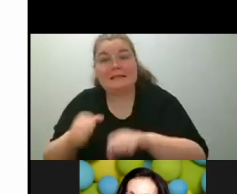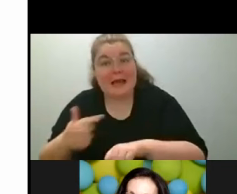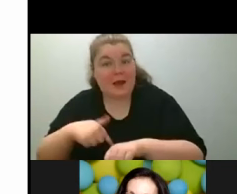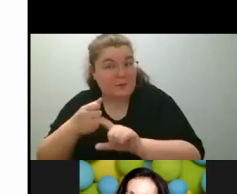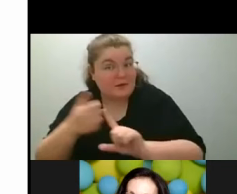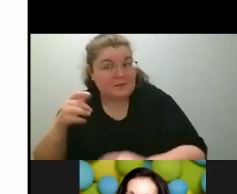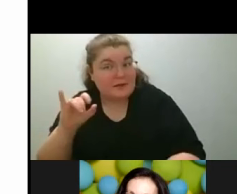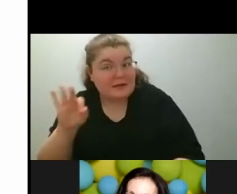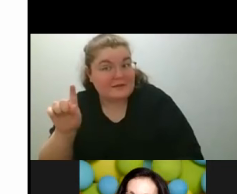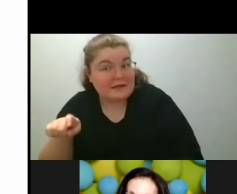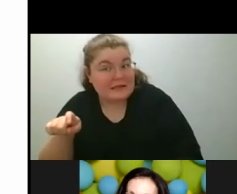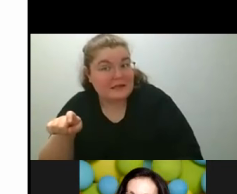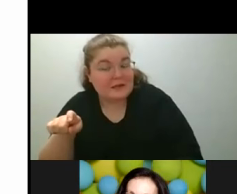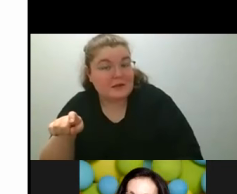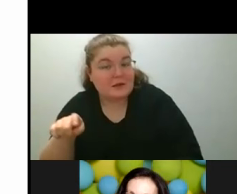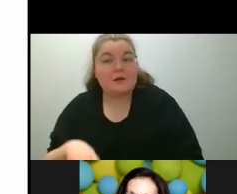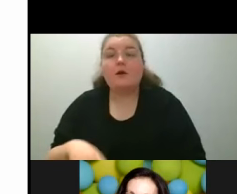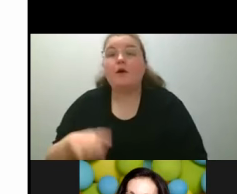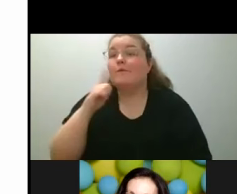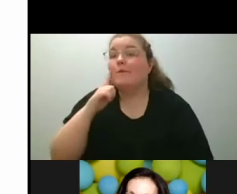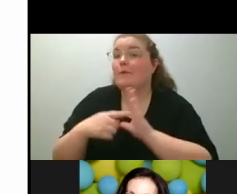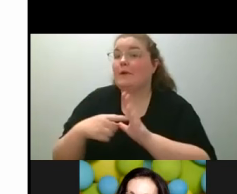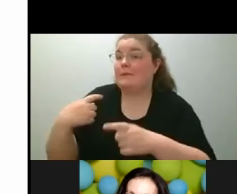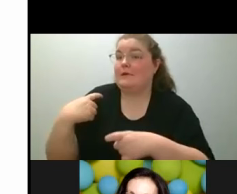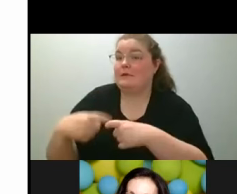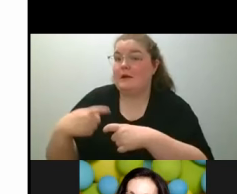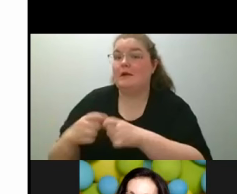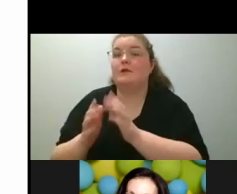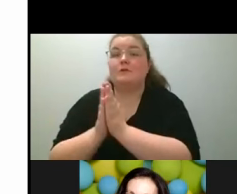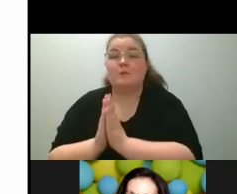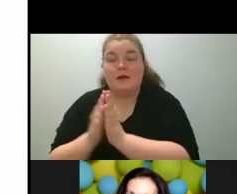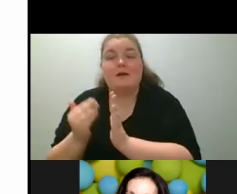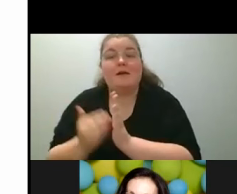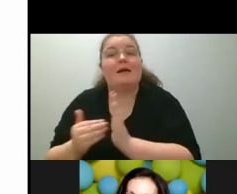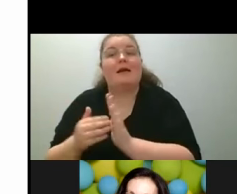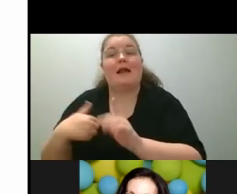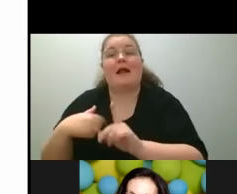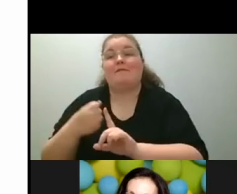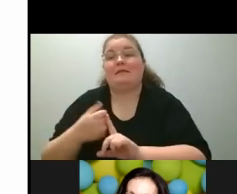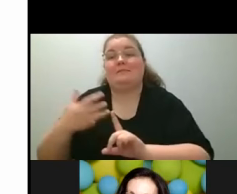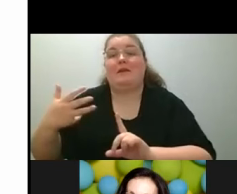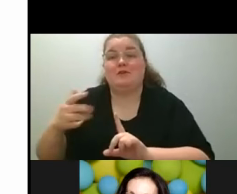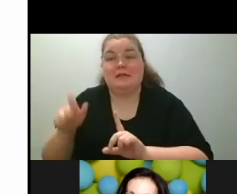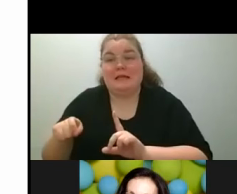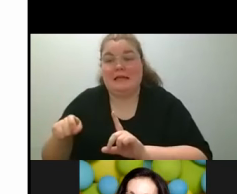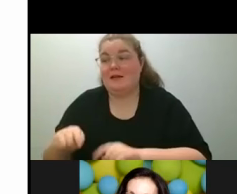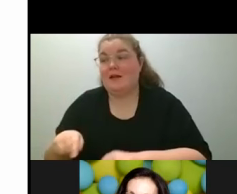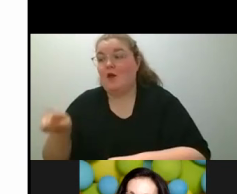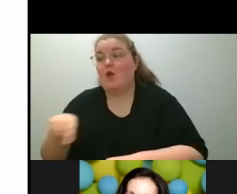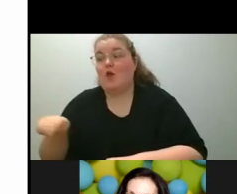So again, if Spanish and Burmese have an expansion rate that means that if those users are populating information